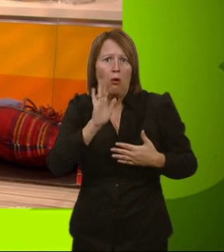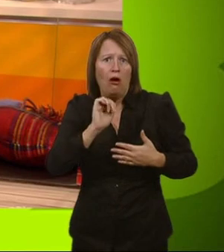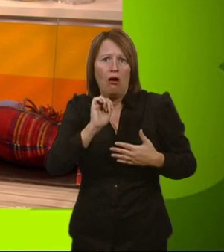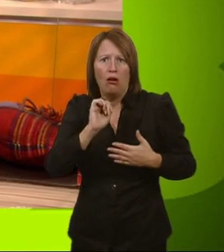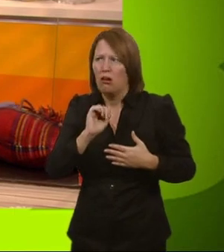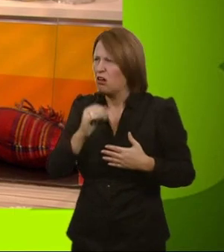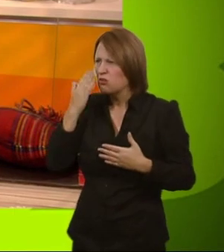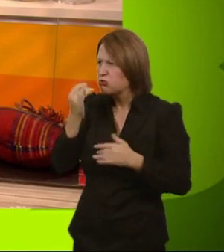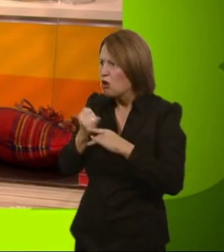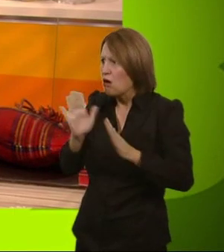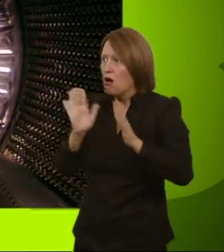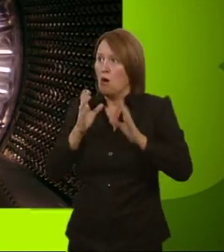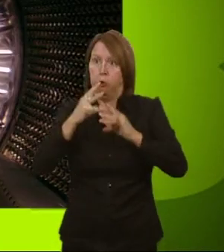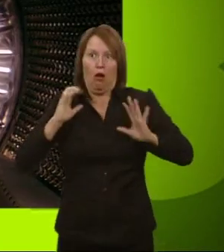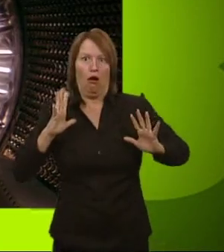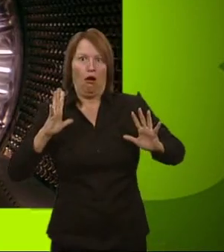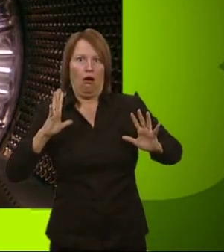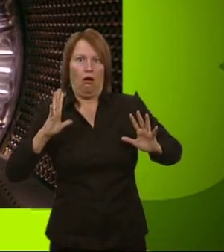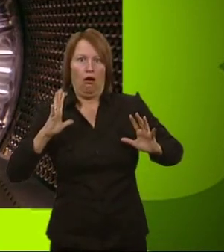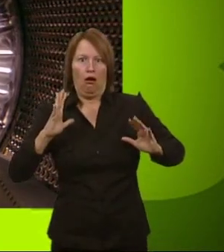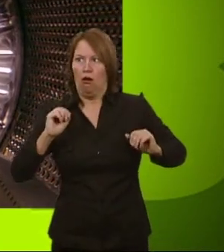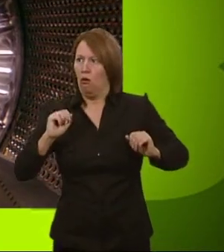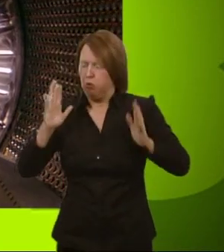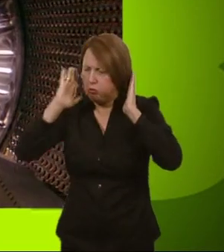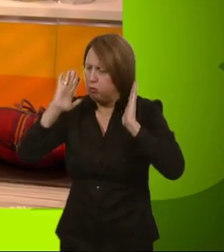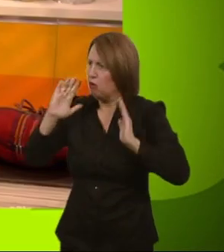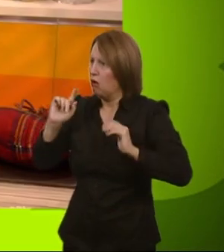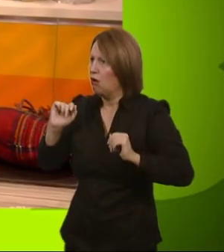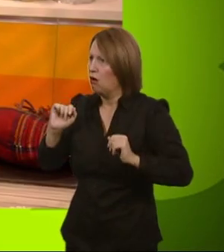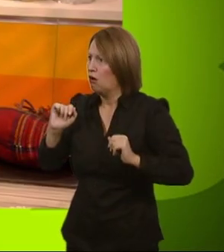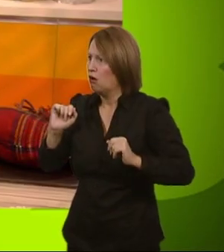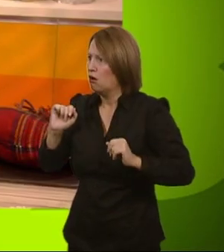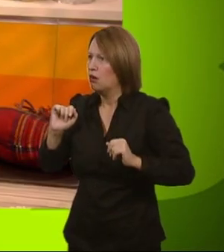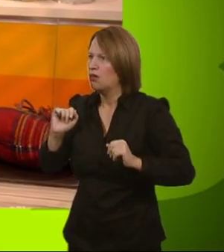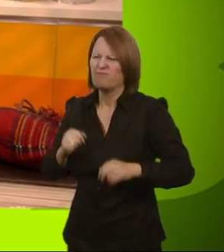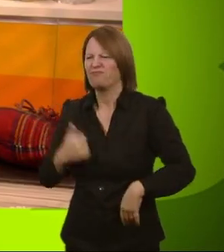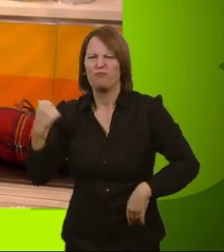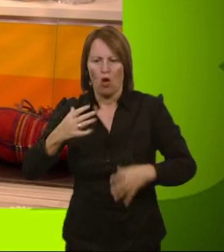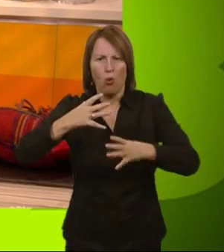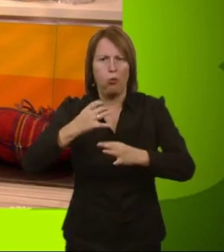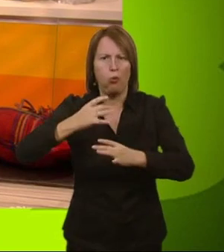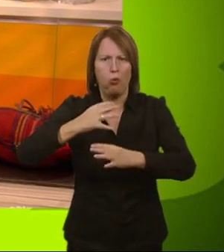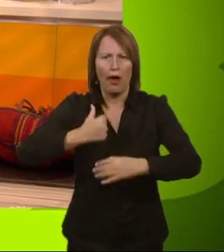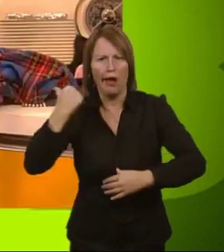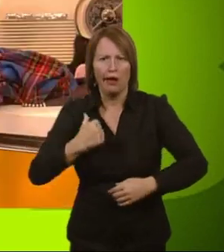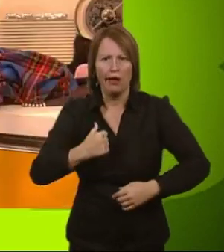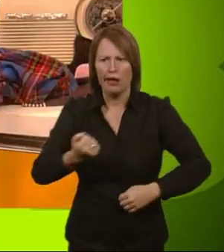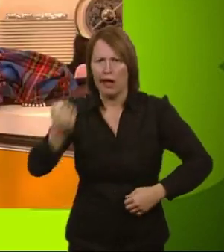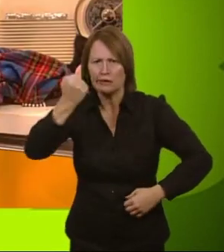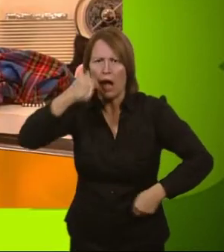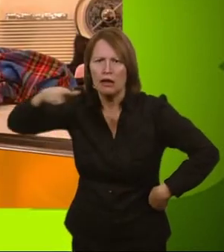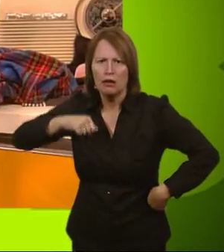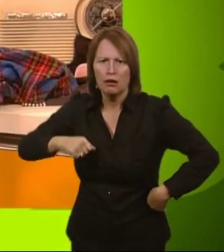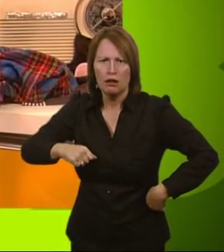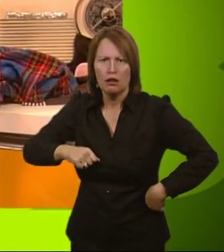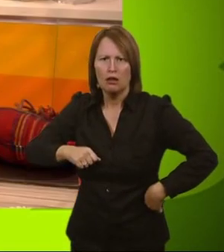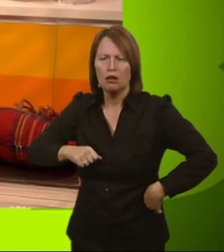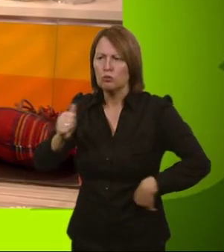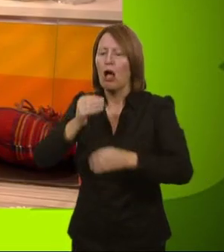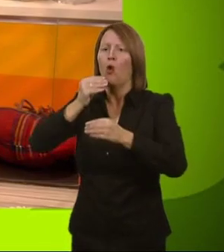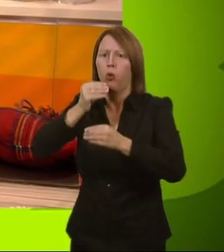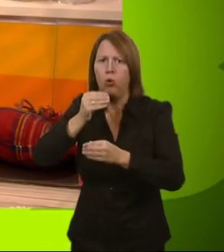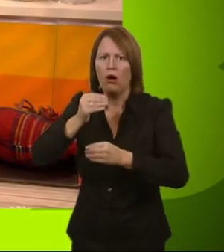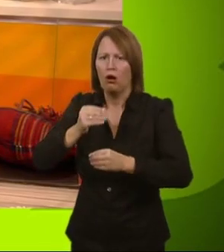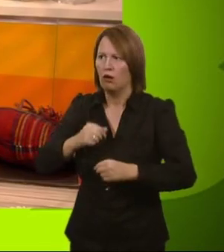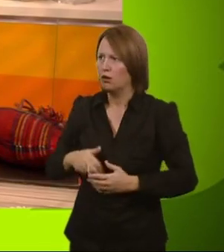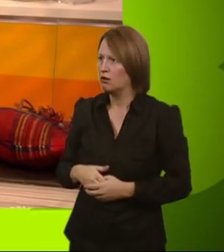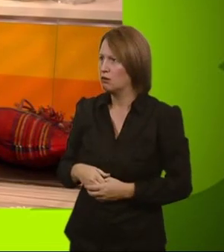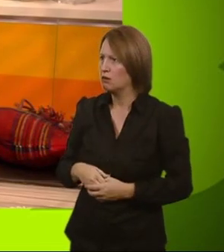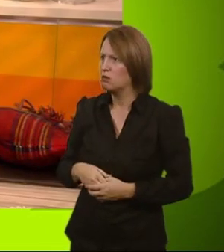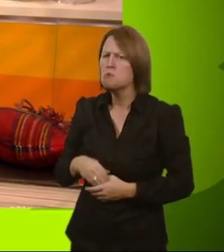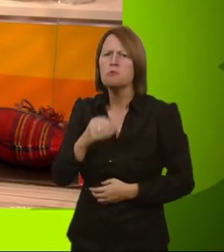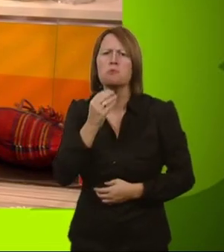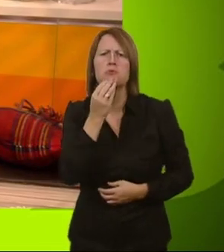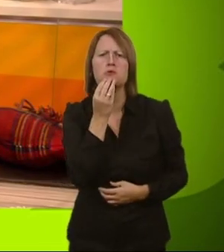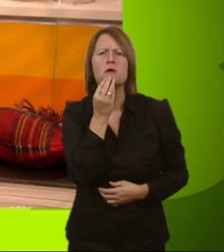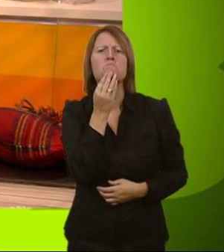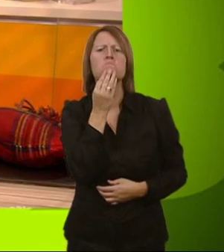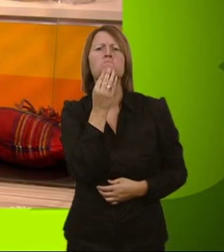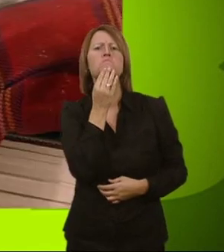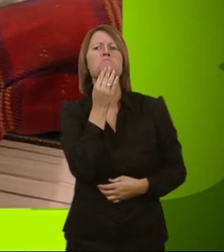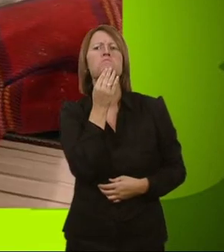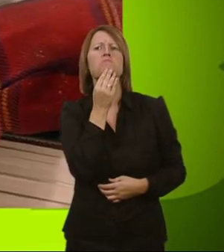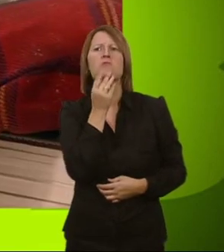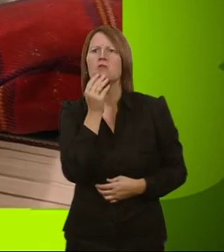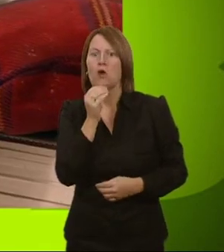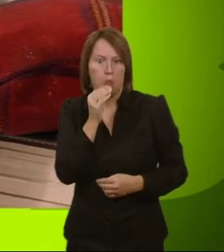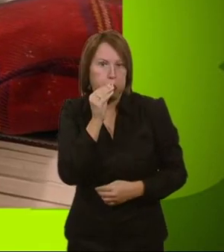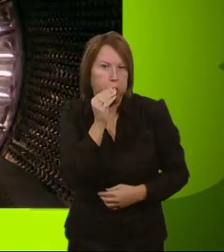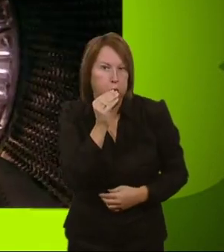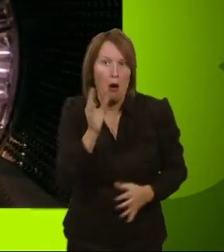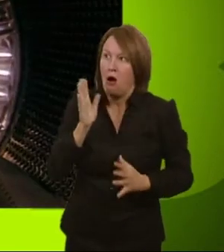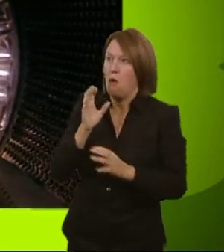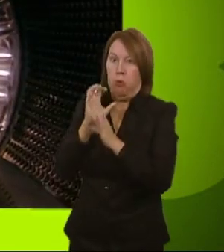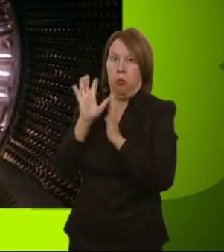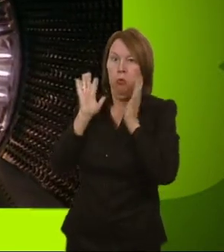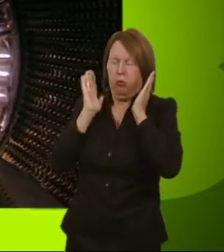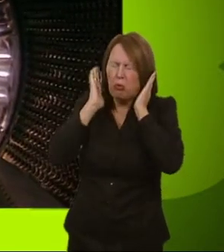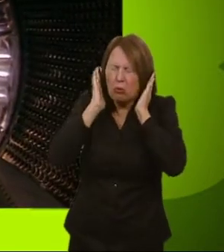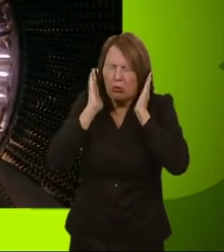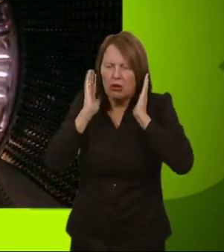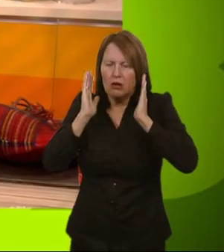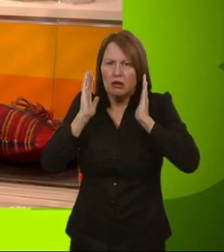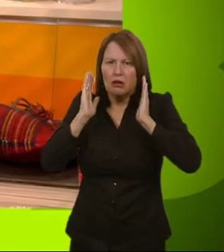blocking wait it's a musical instrument you gormless bear you're supposed to blow into it